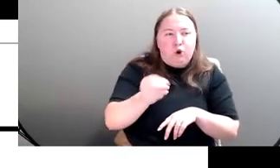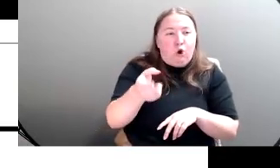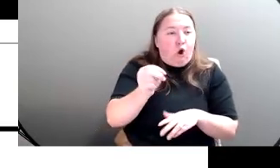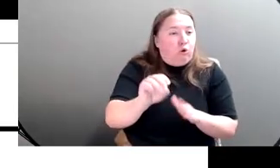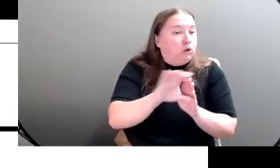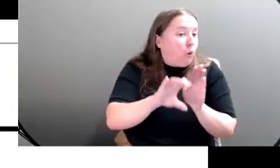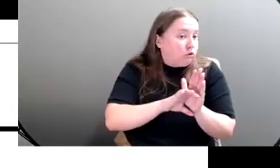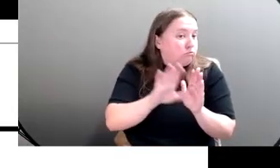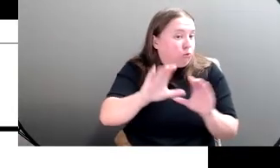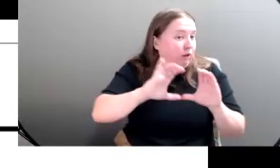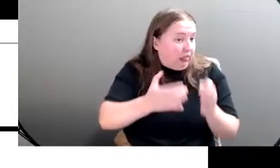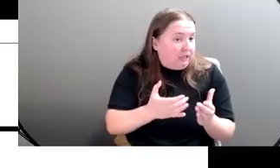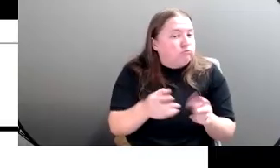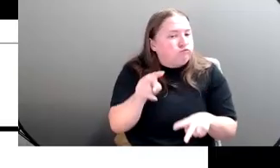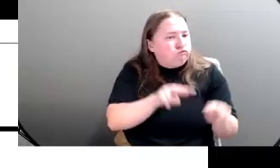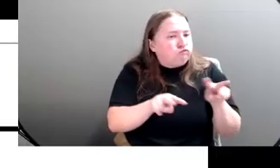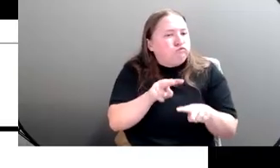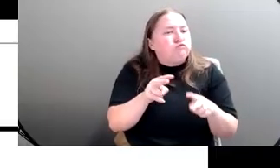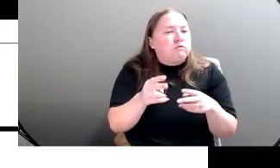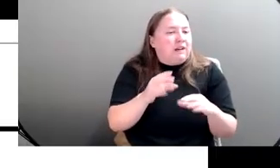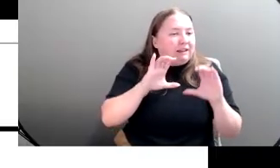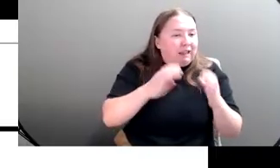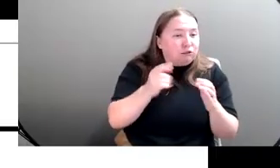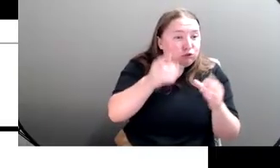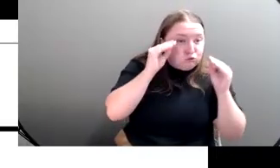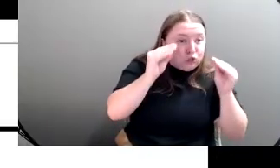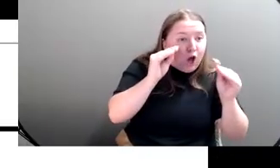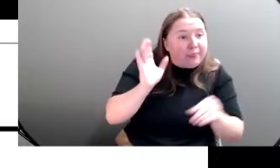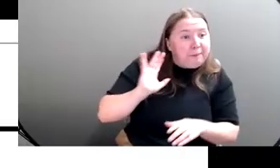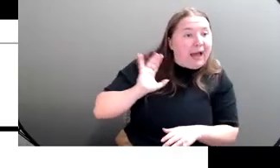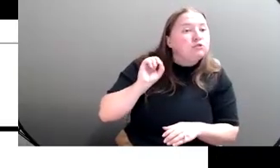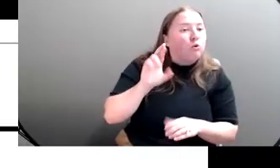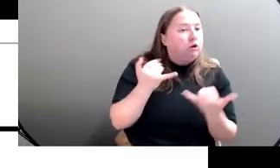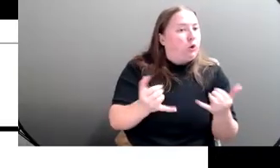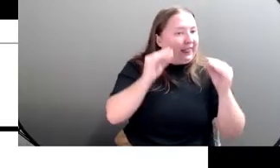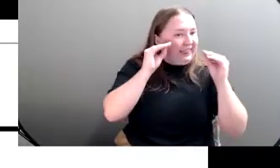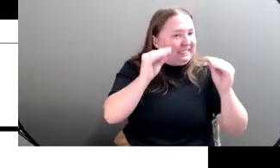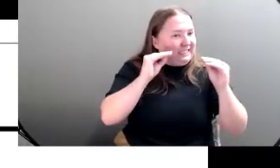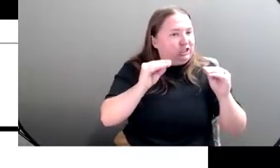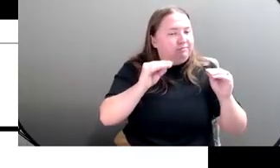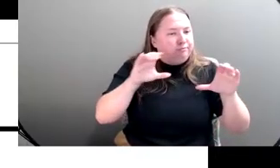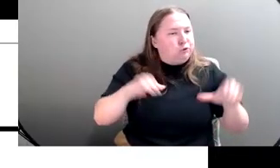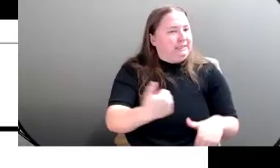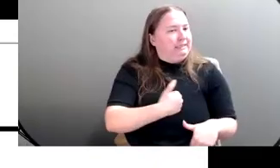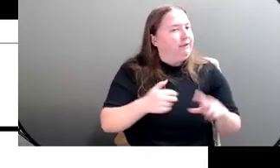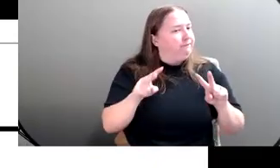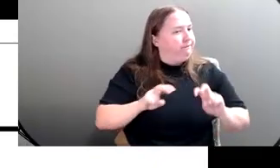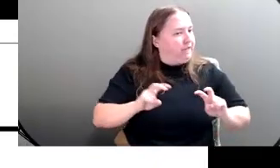So looking at, looking at a course that, that you've taught or that you're teaching and doing a self-evaluation and then you know,